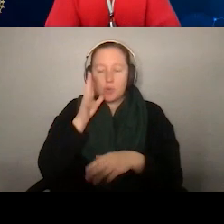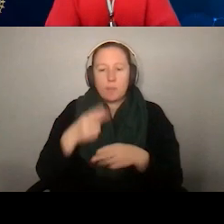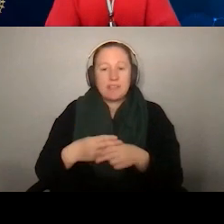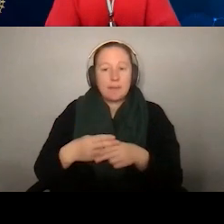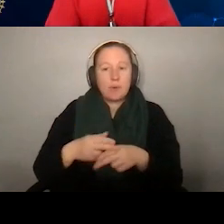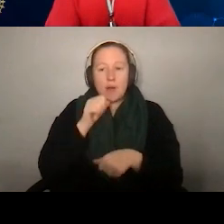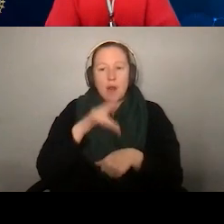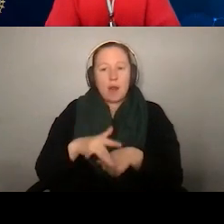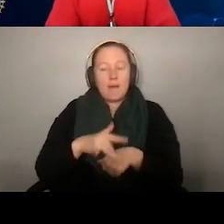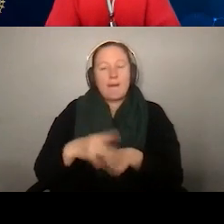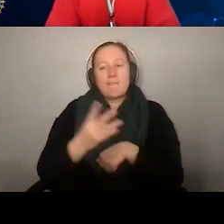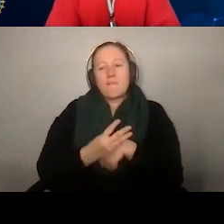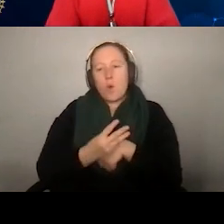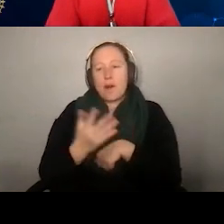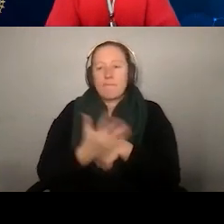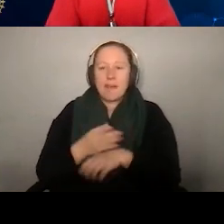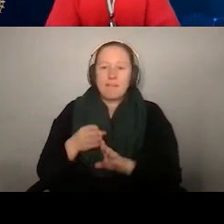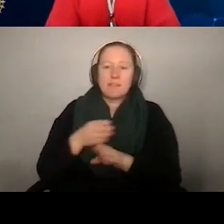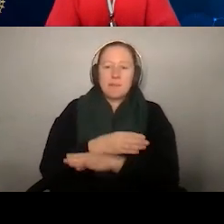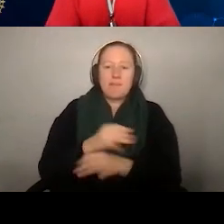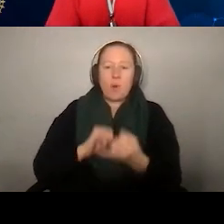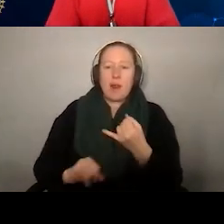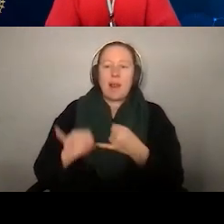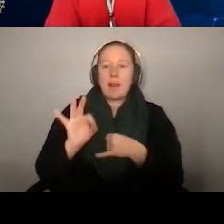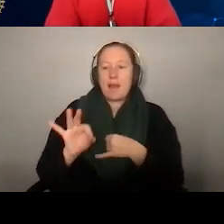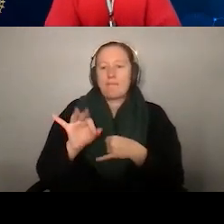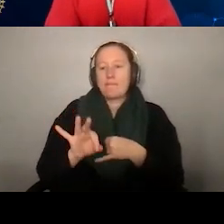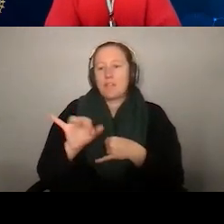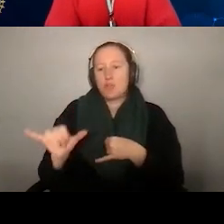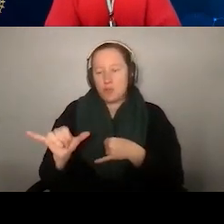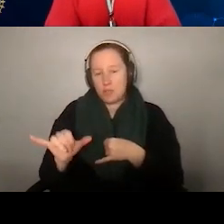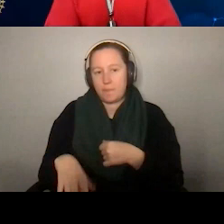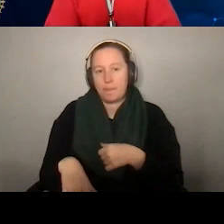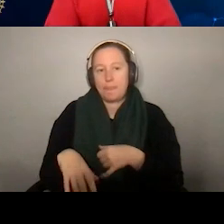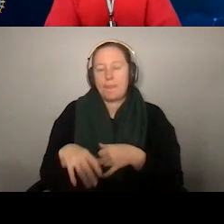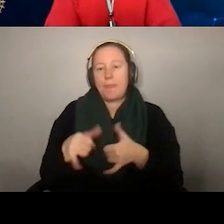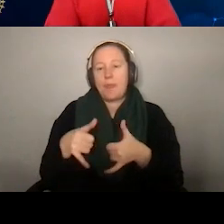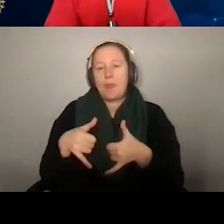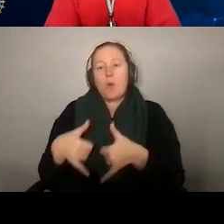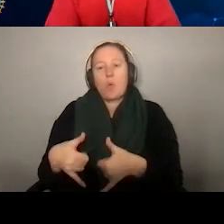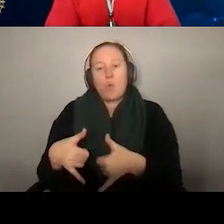4-5 business days prior to the end of the fiscal year. Awardee organizations will not have